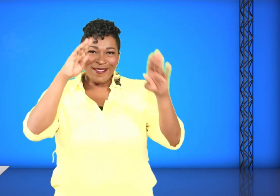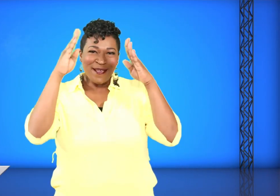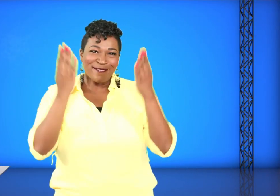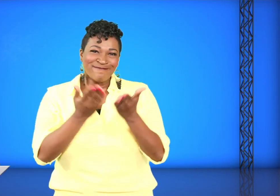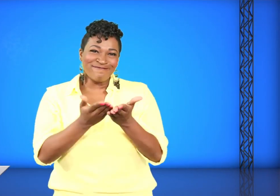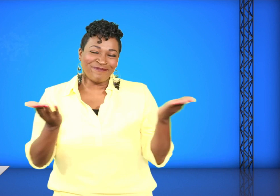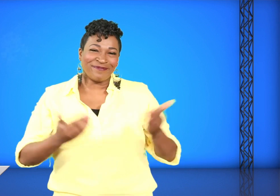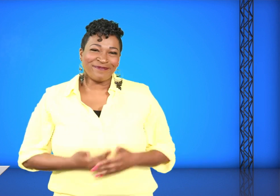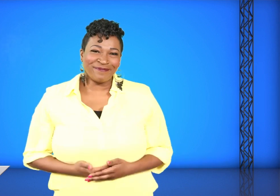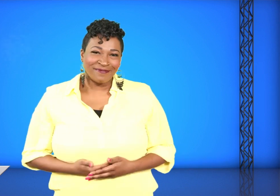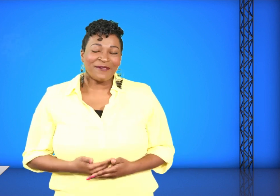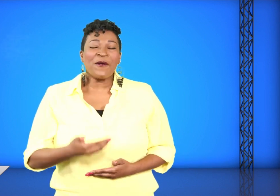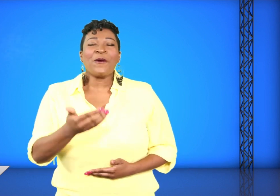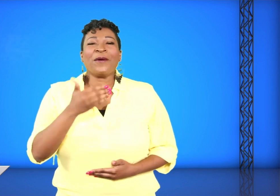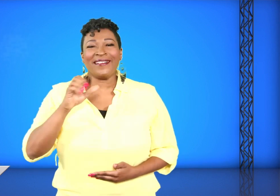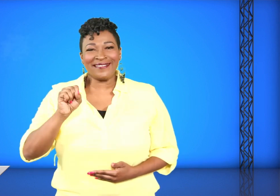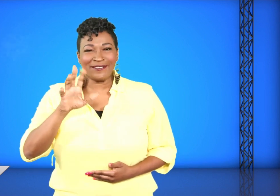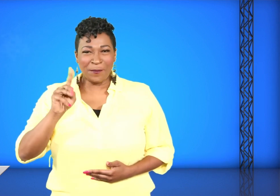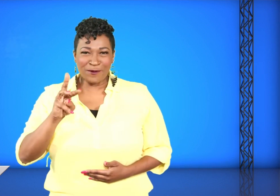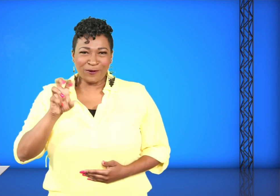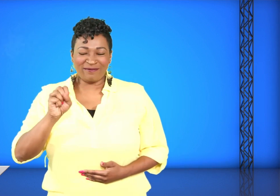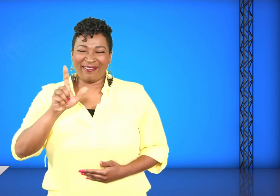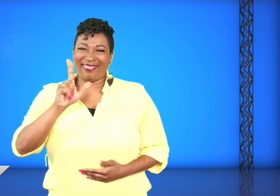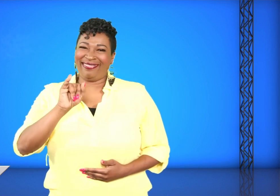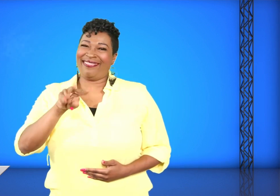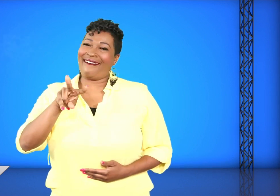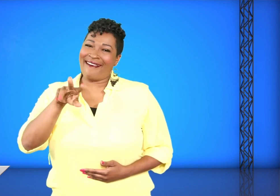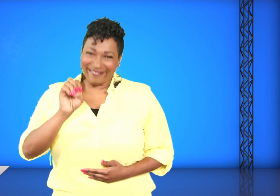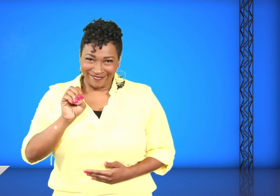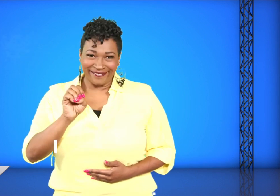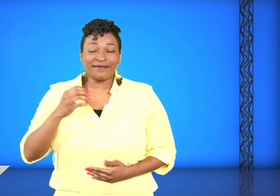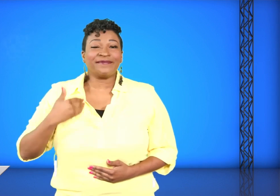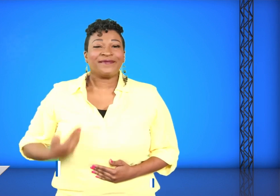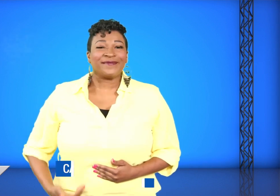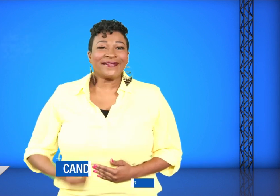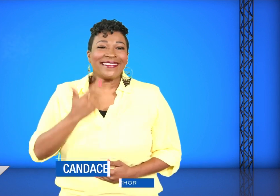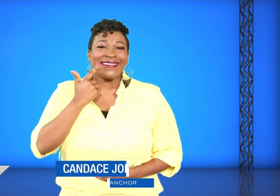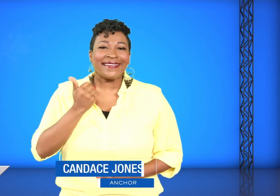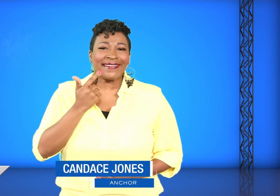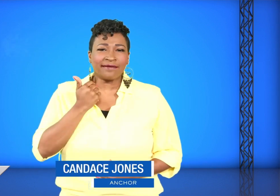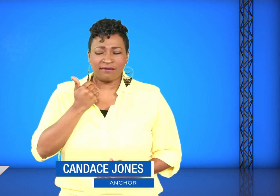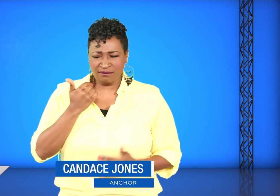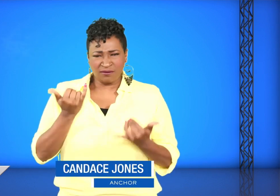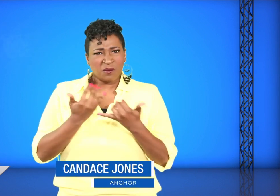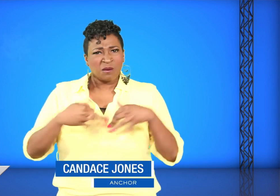Hello everyone. Welcome to Sign1News live. I'm Candace Jones.